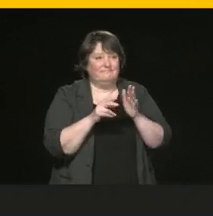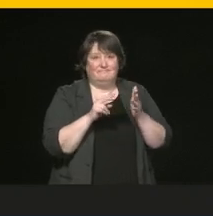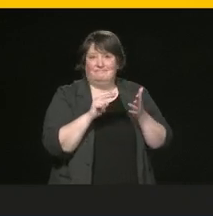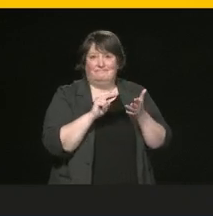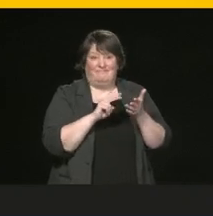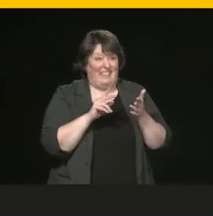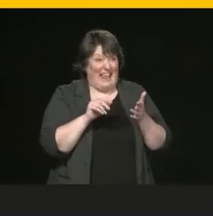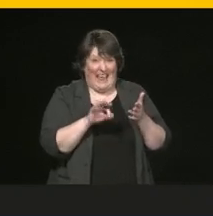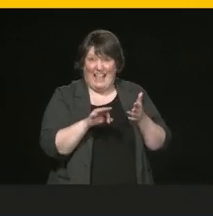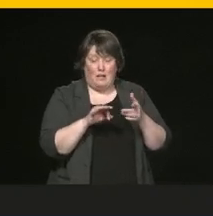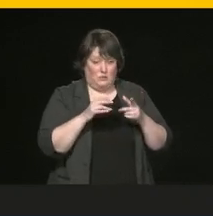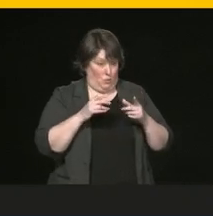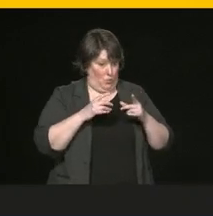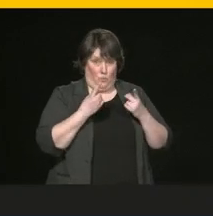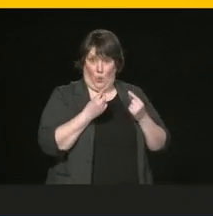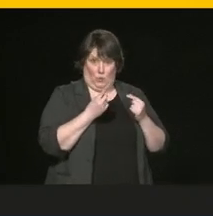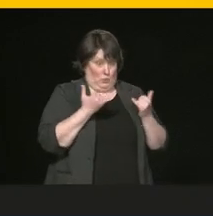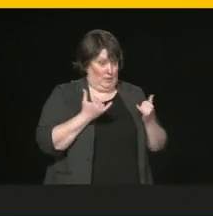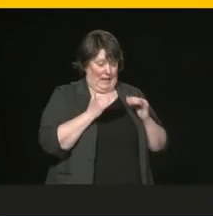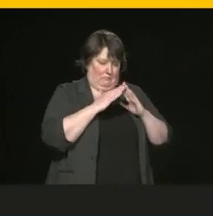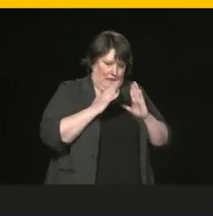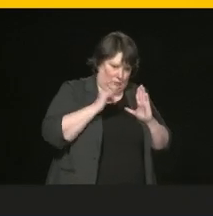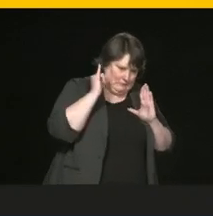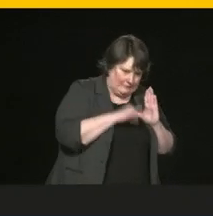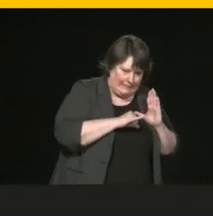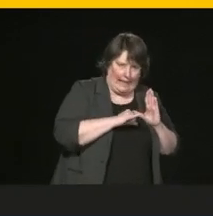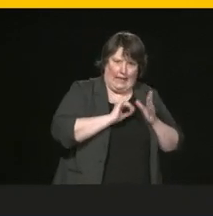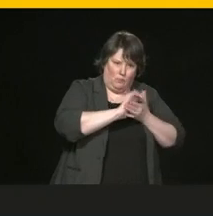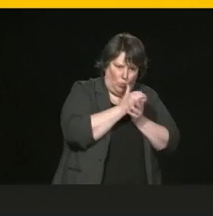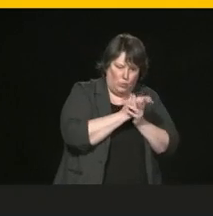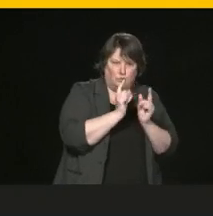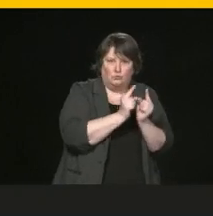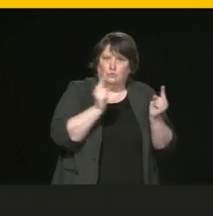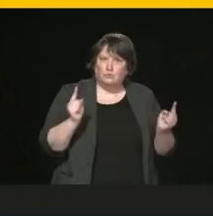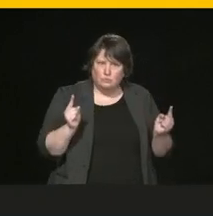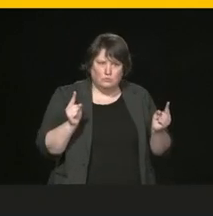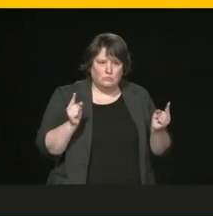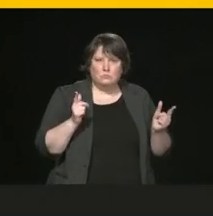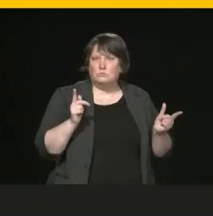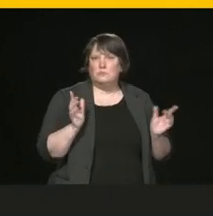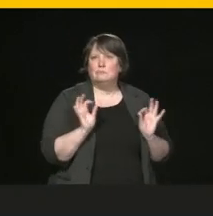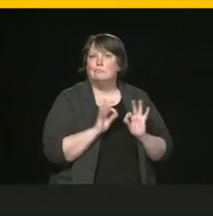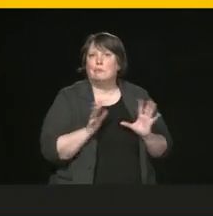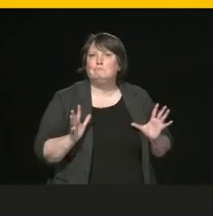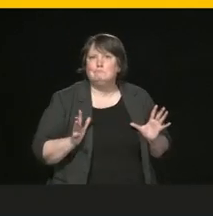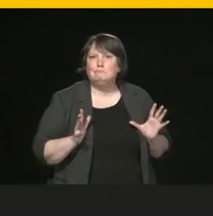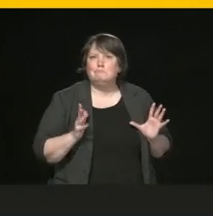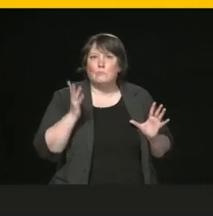WAVE COMING ALMOST IMMEDIATELY. AND IN THAT CASE, EVERYTHING WE WILL HAVE DONE AND WHAT WE'RE